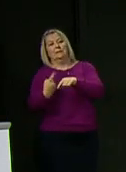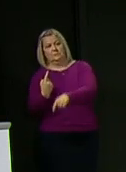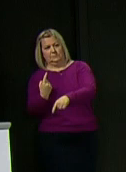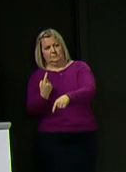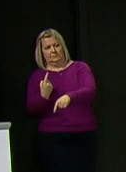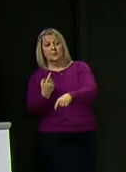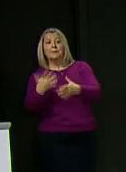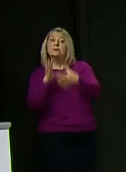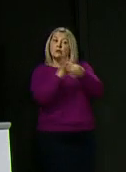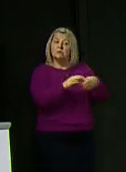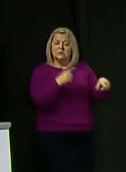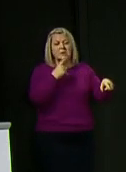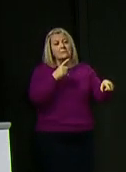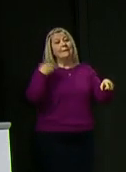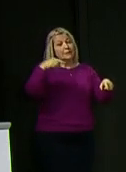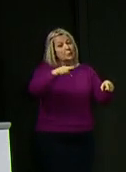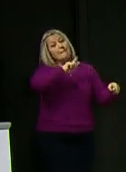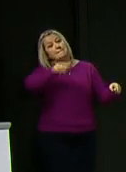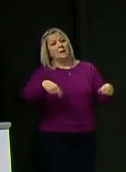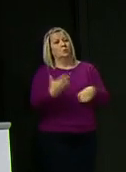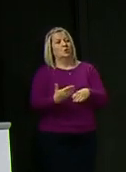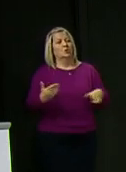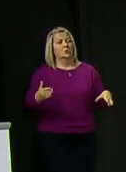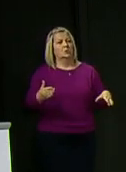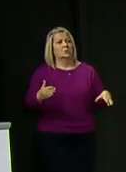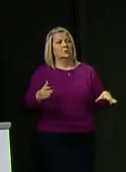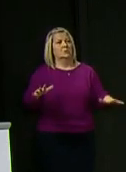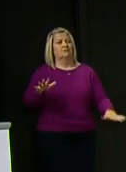to work this week. He doesn't know that if he decides to go and he deems it a necessary